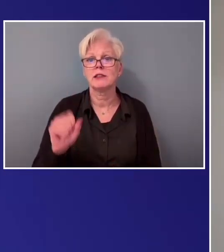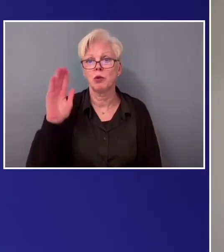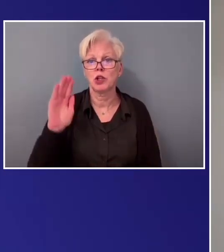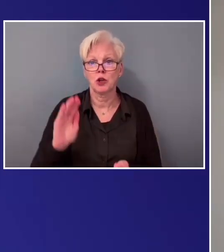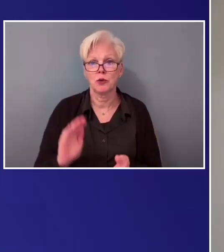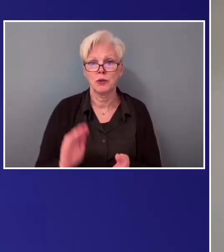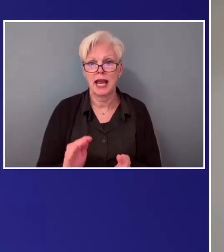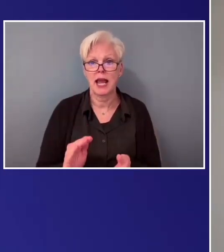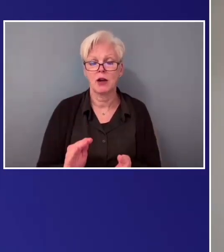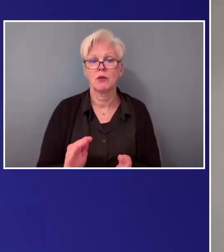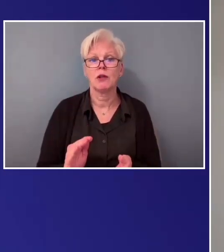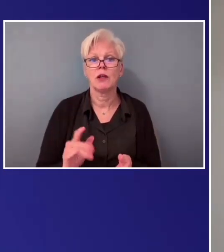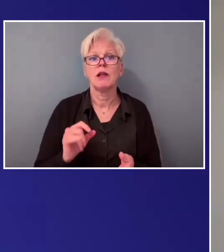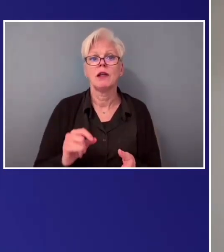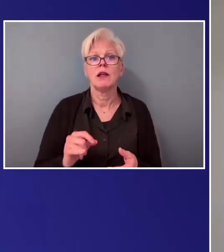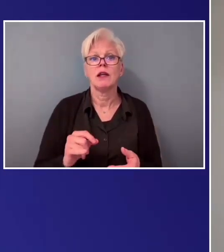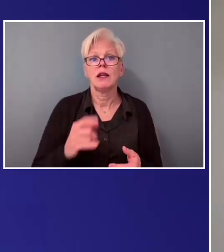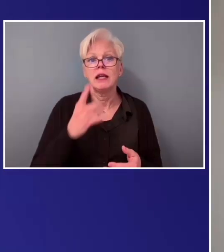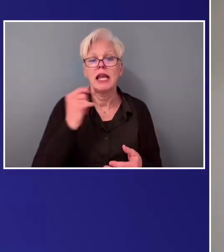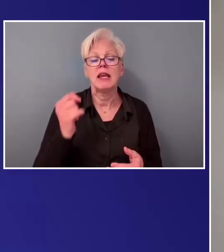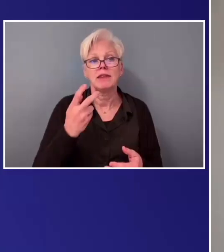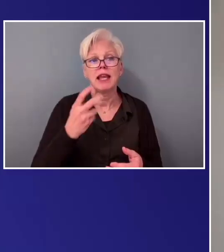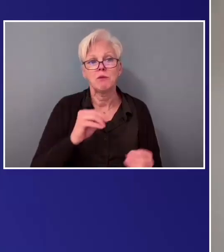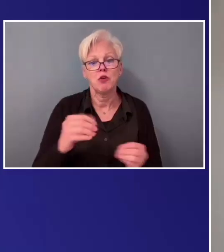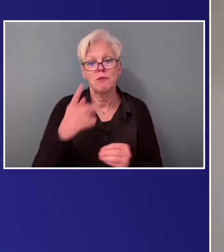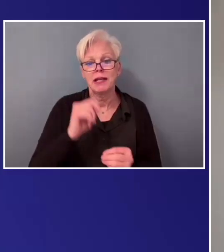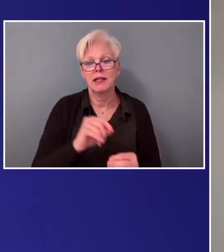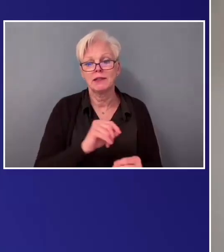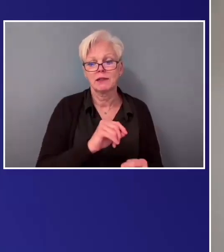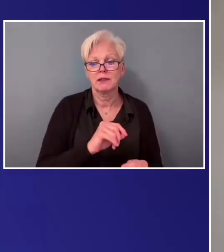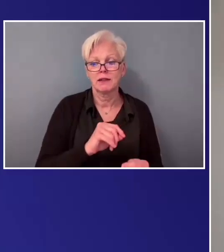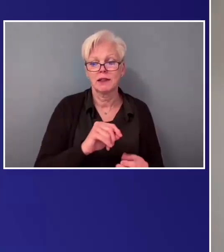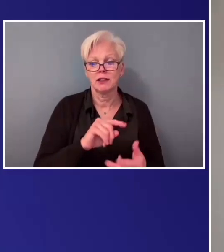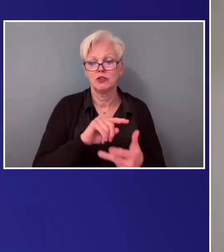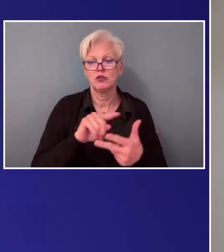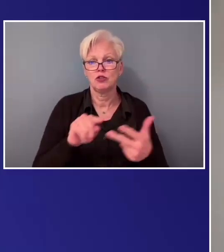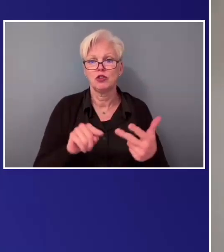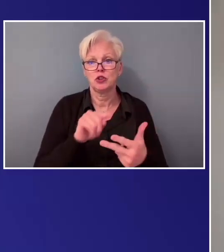move because of the two out of three fail rate. That would be my guess for the direction that the bias would go, but --